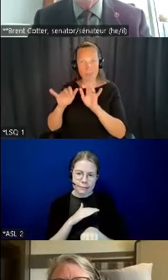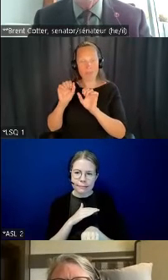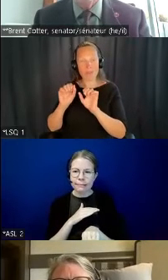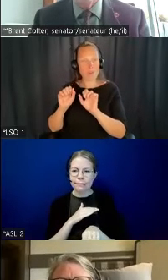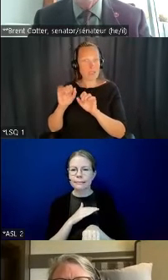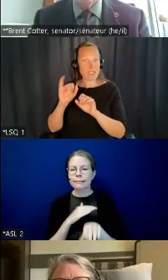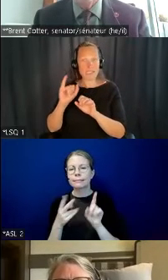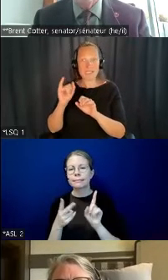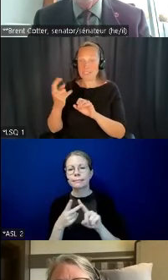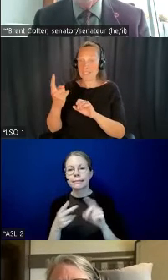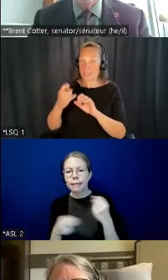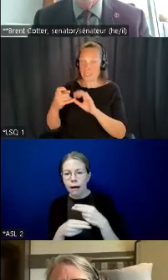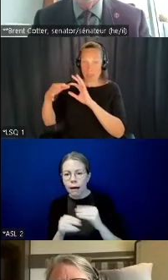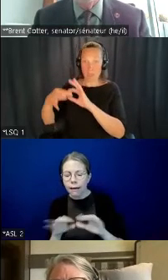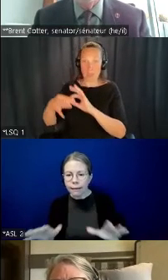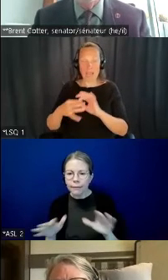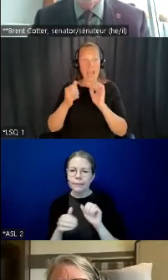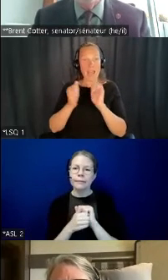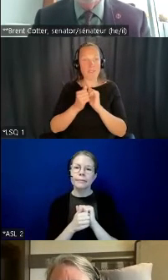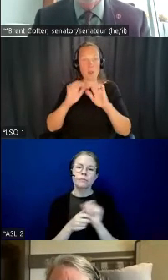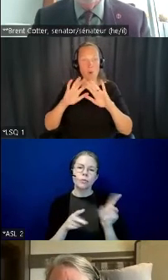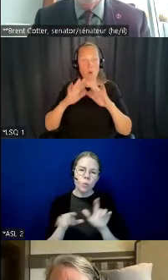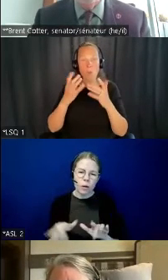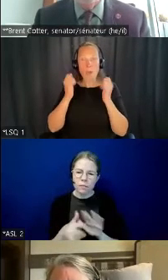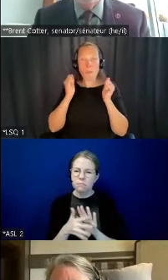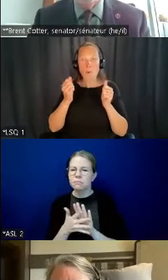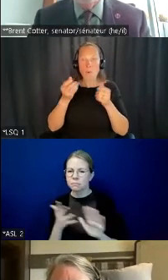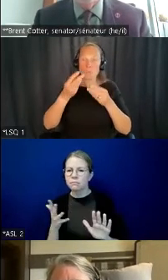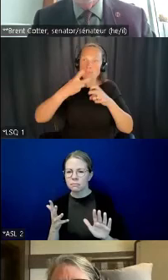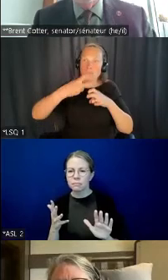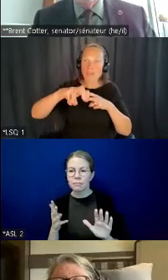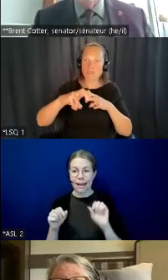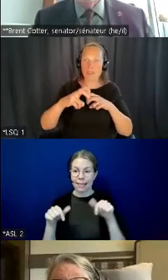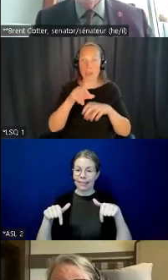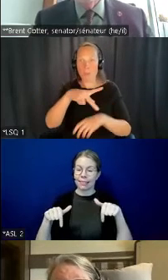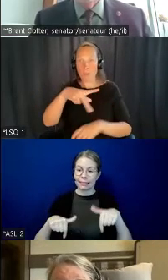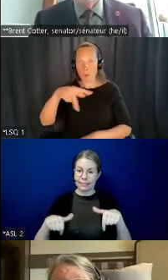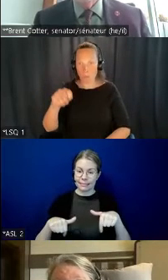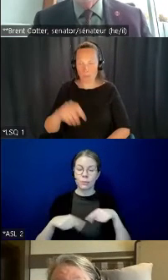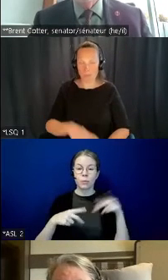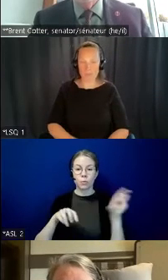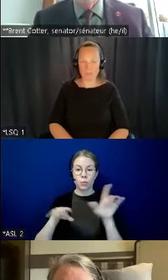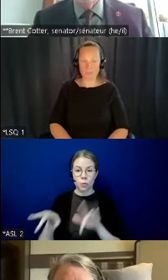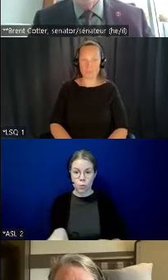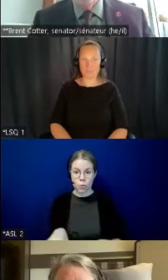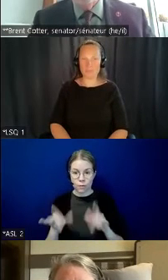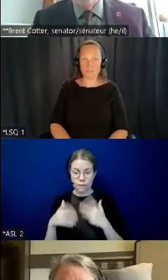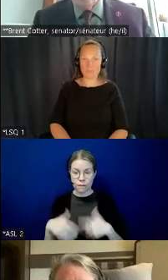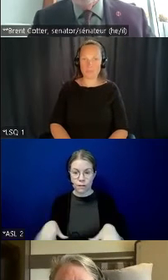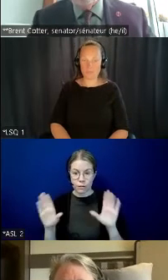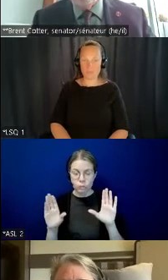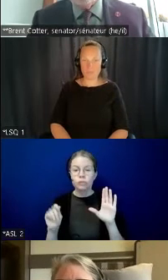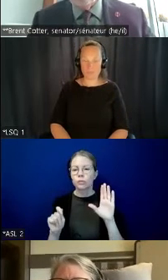AND I KNOW WE WILL BE WIDELY PUBLICIZING ONCE THE RECORDING IS AVAILABLE SO EVERYBODY CAN FOLLOW UP.